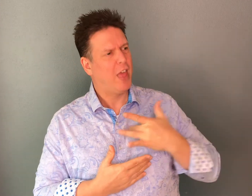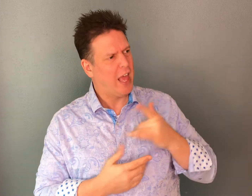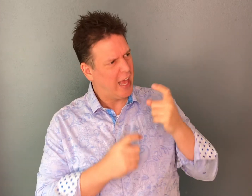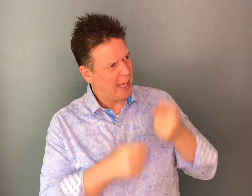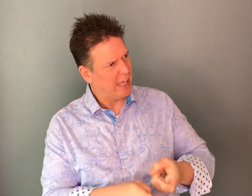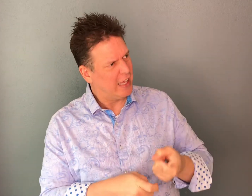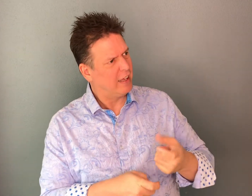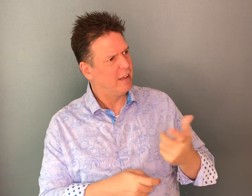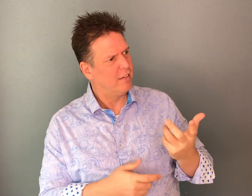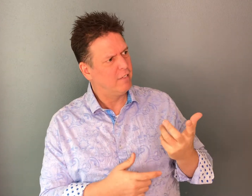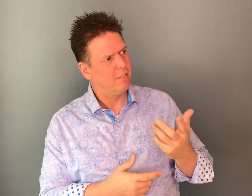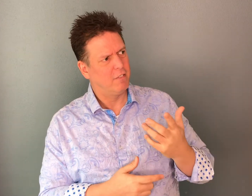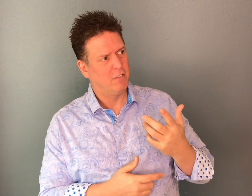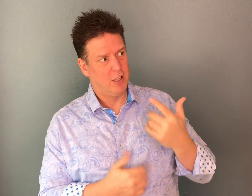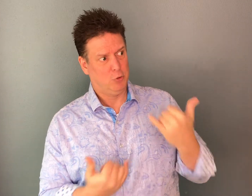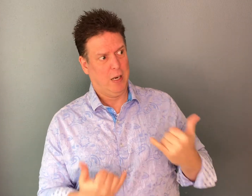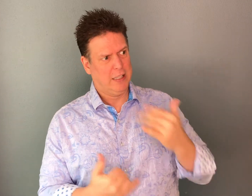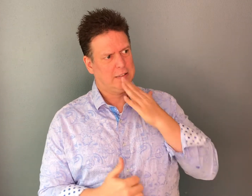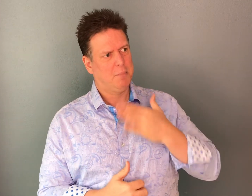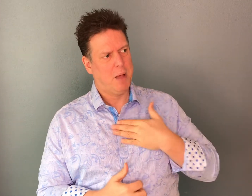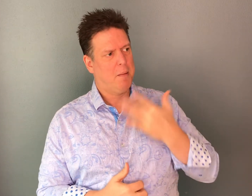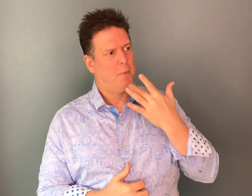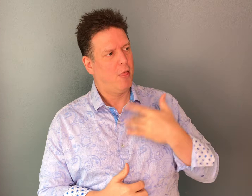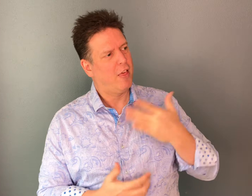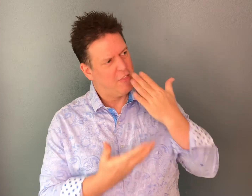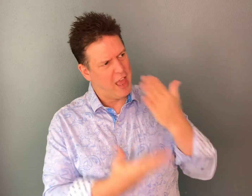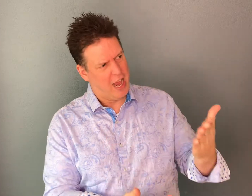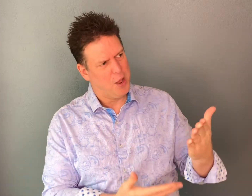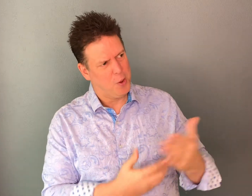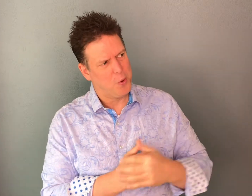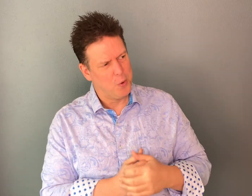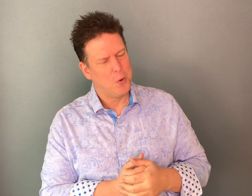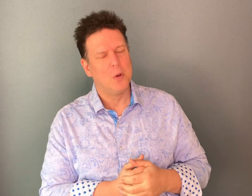wonderful birthday gift today's my birthday thank you very much"